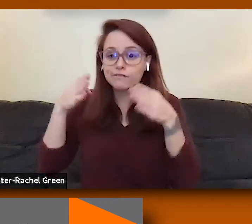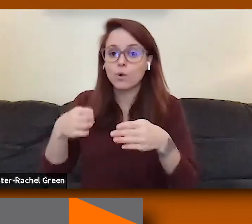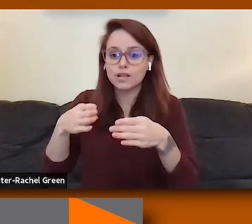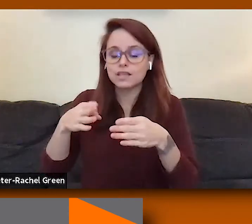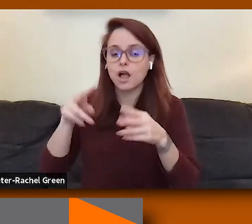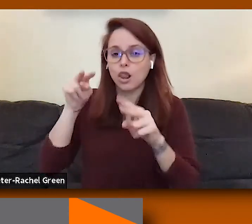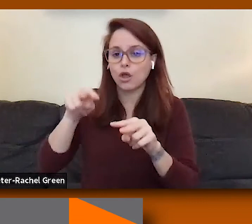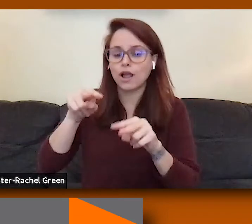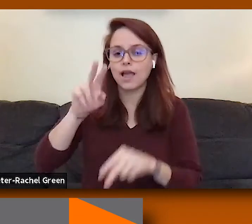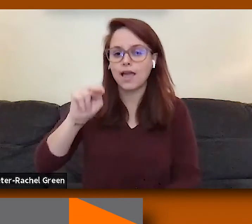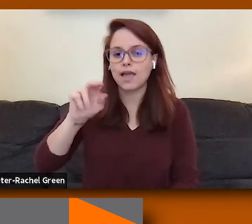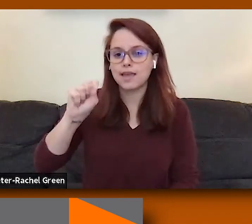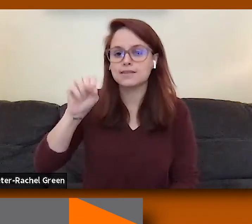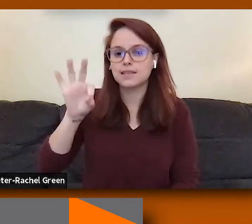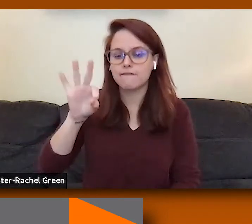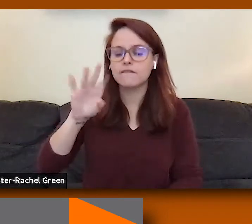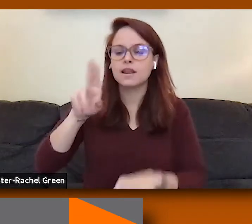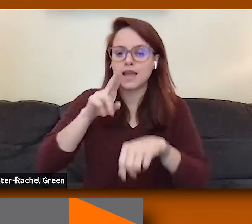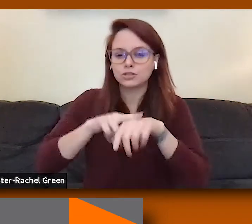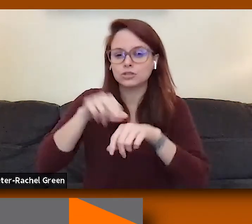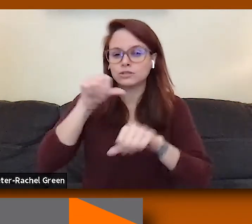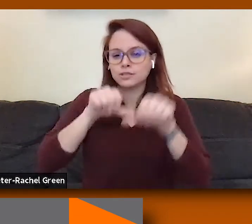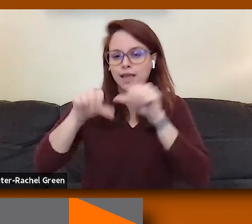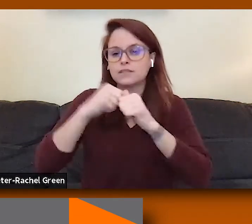and NSF, the National Science Foundation...